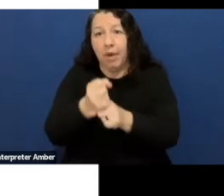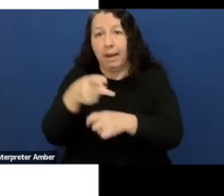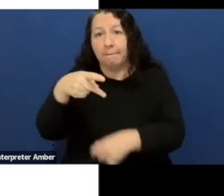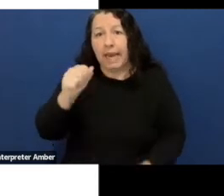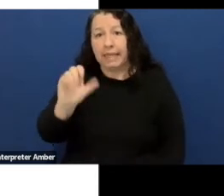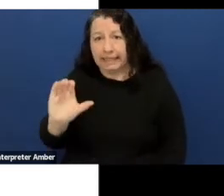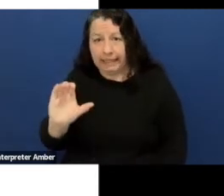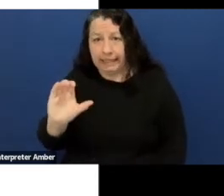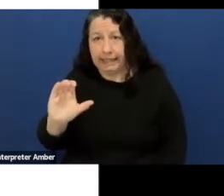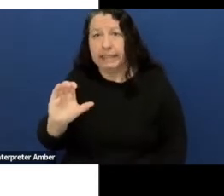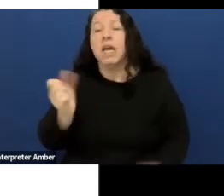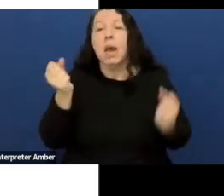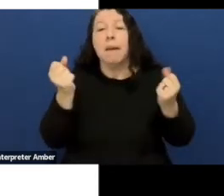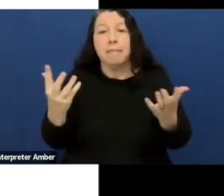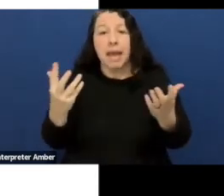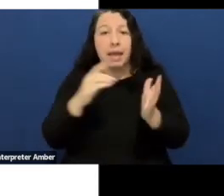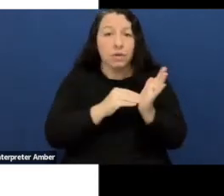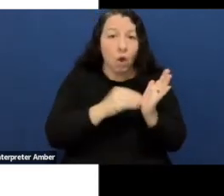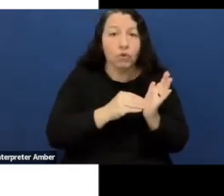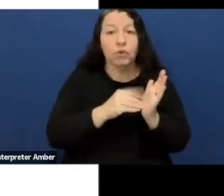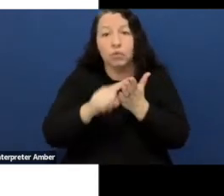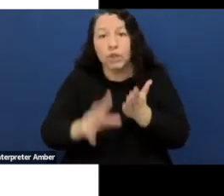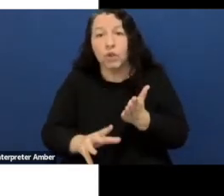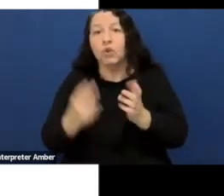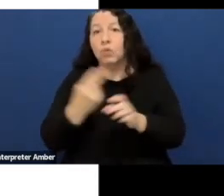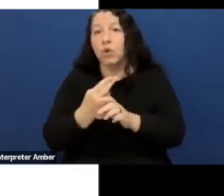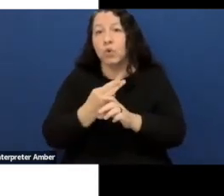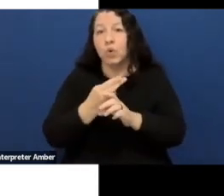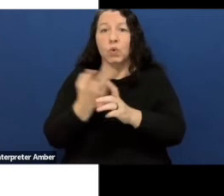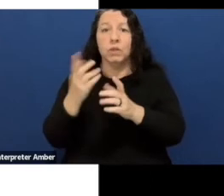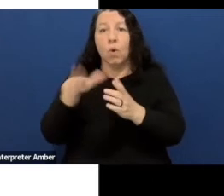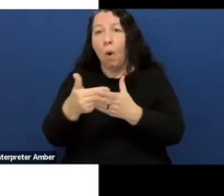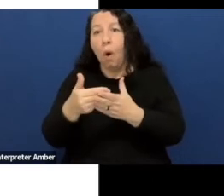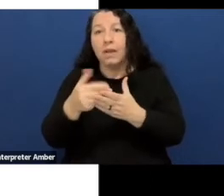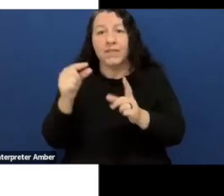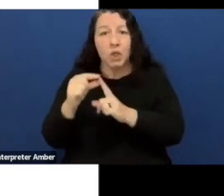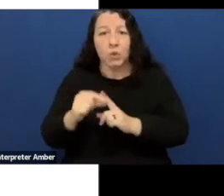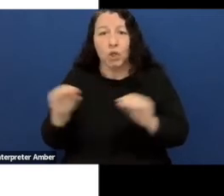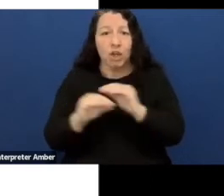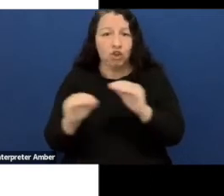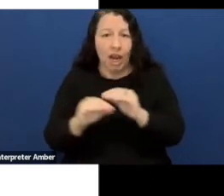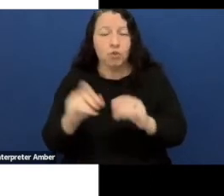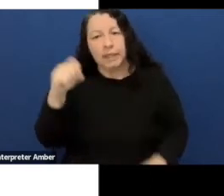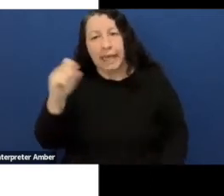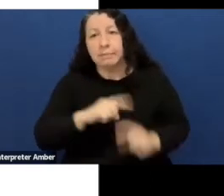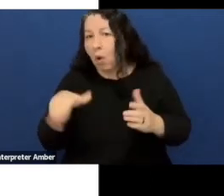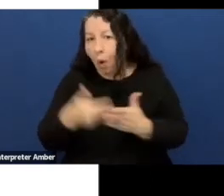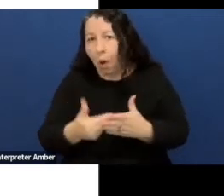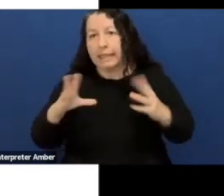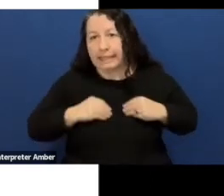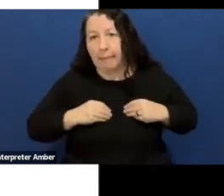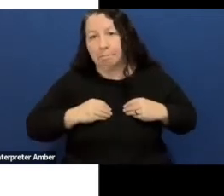NIH term is Post-Acute Sequelae of COVID, which is abbreviated as PASC. And so many